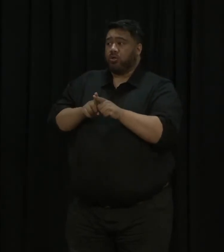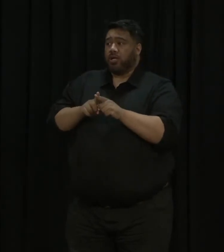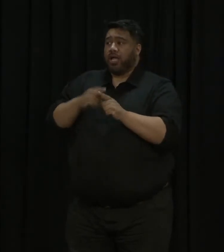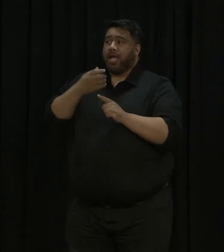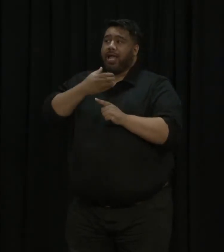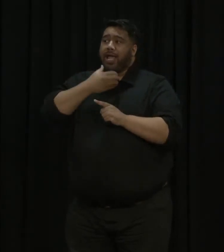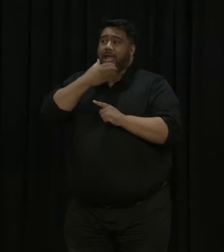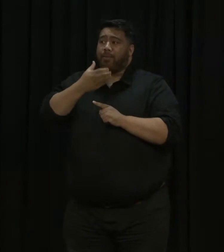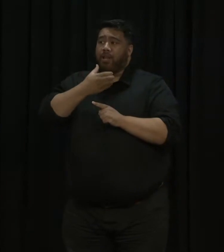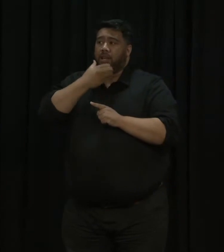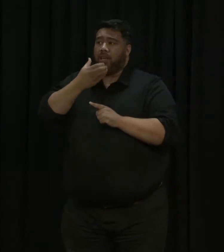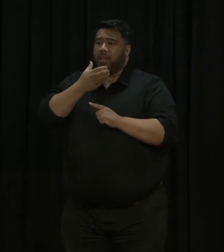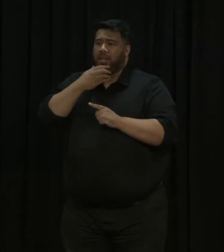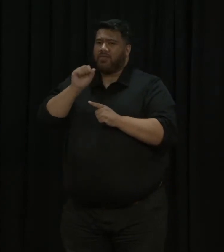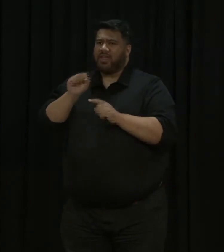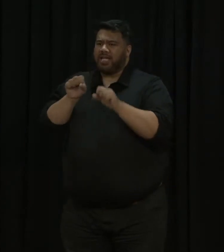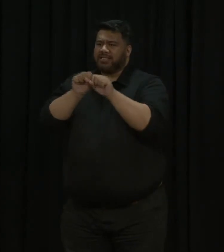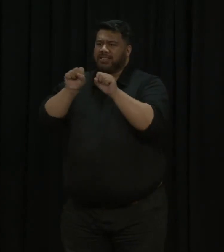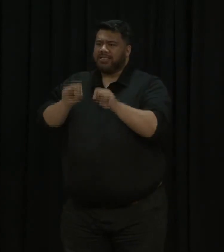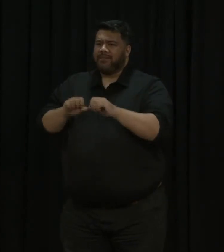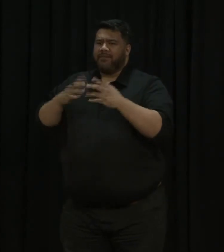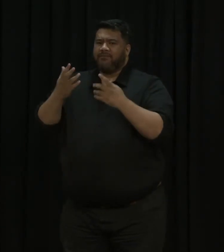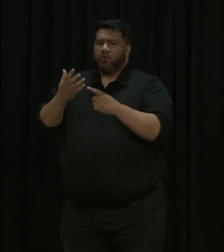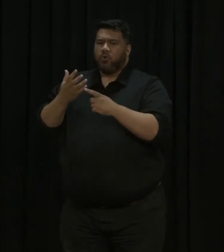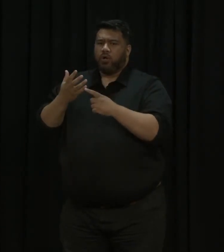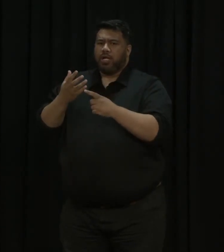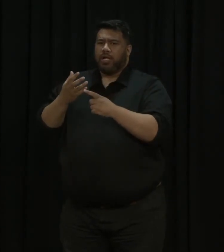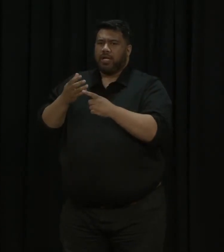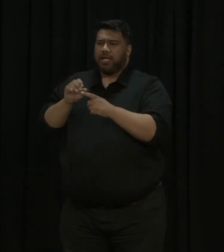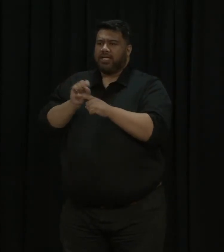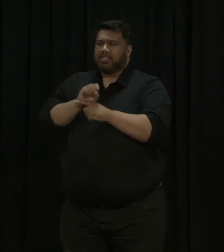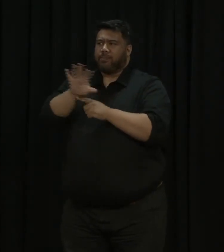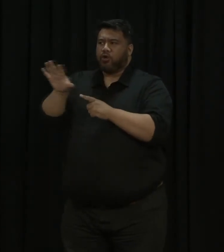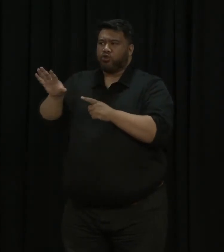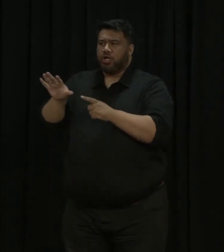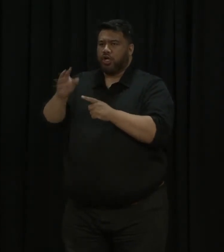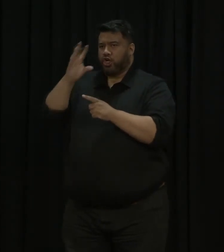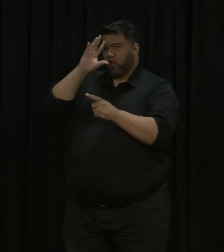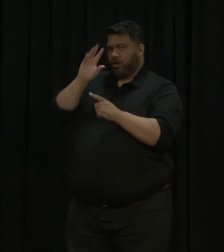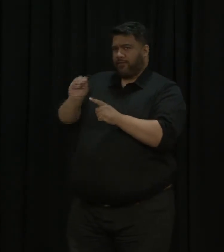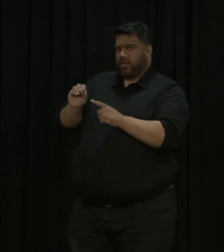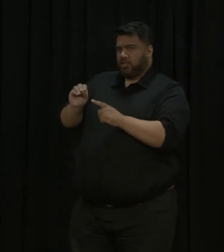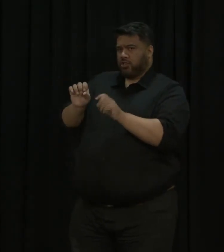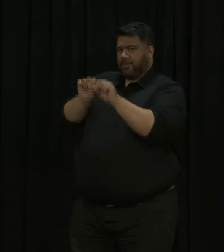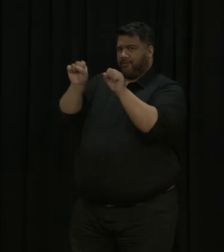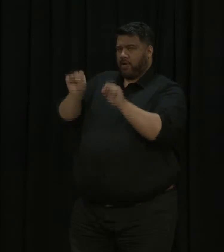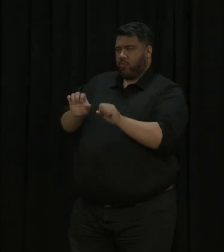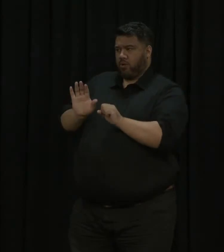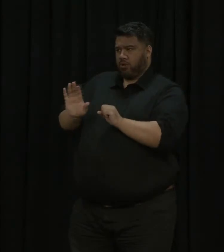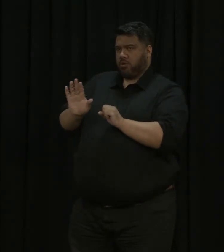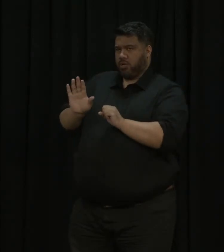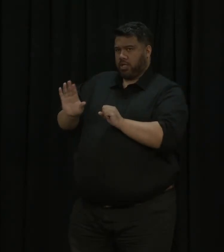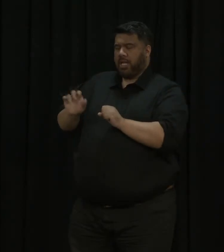COVID trace app can't do that? Speak like there are some technical reasons and also some limitations around what we can